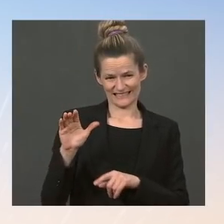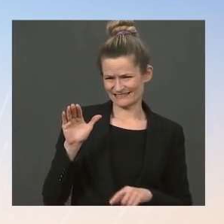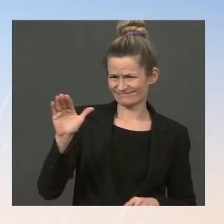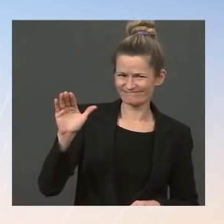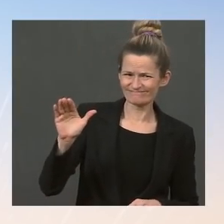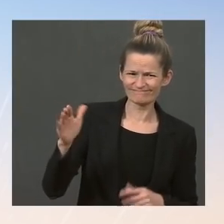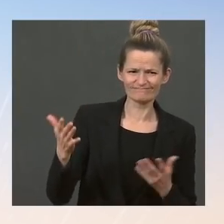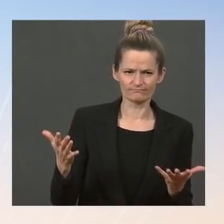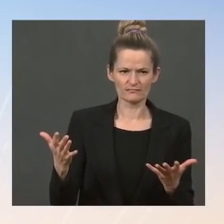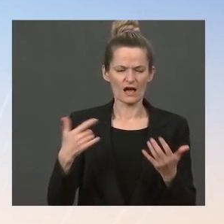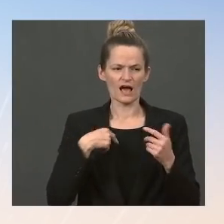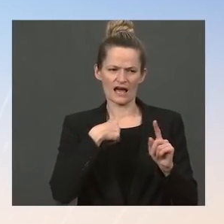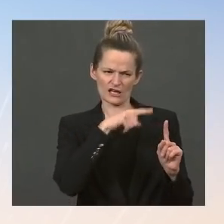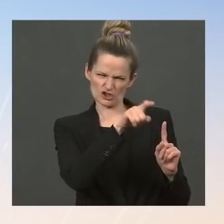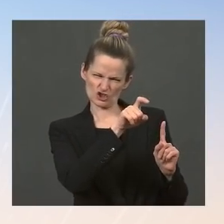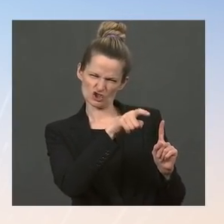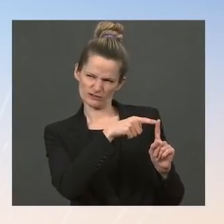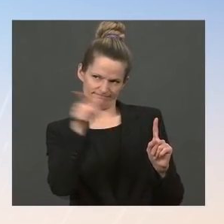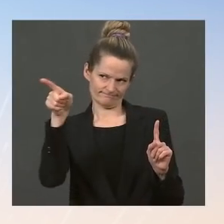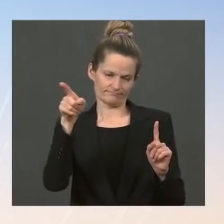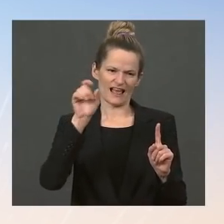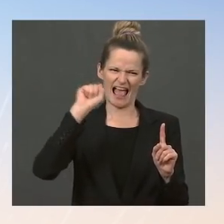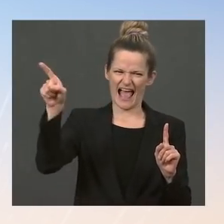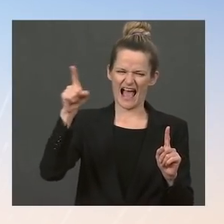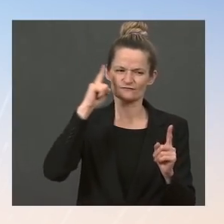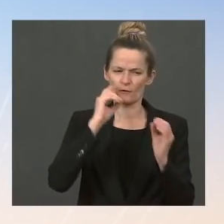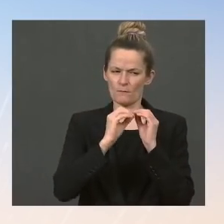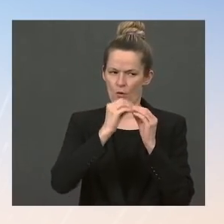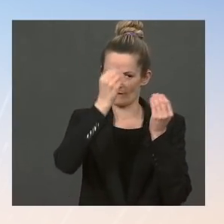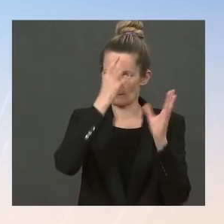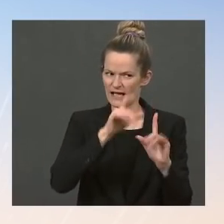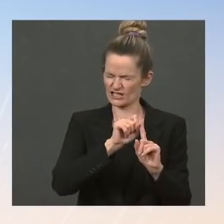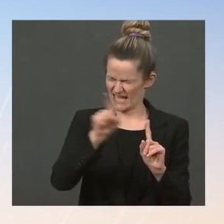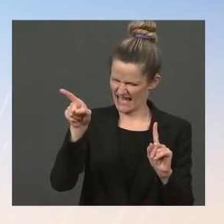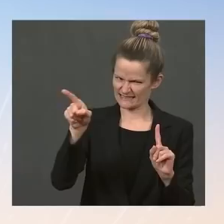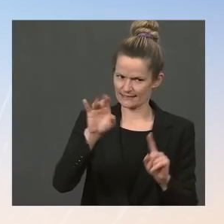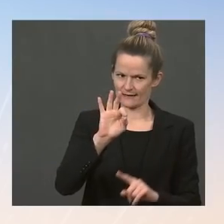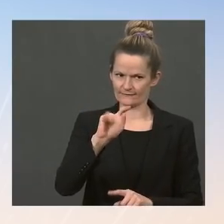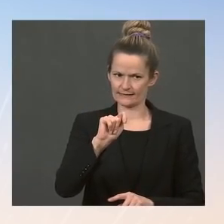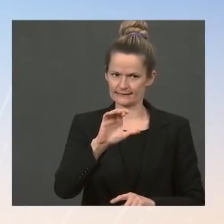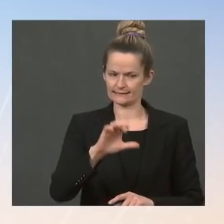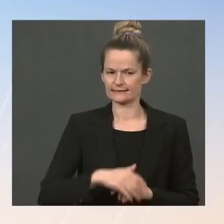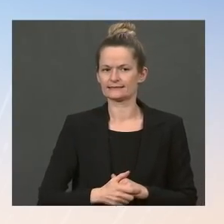Go ahead. The Press: Just one quick follow-up and a couple others. You said AUKUS isn't about any one country;